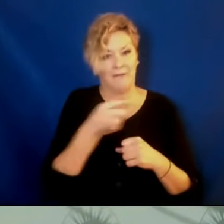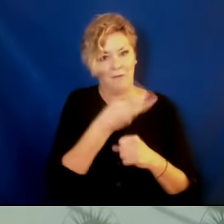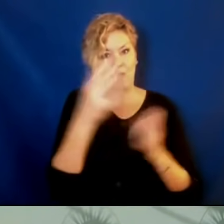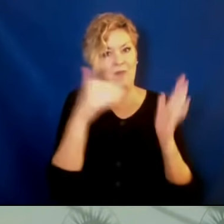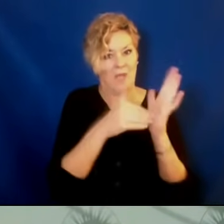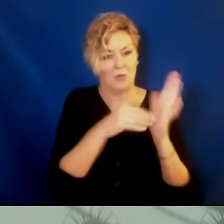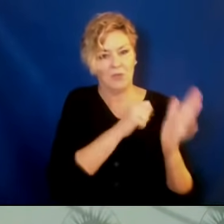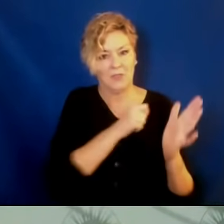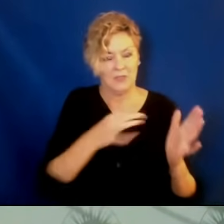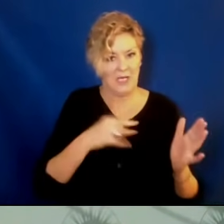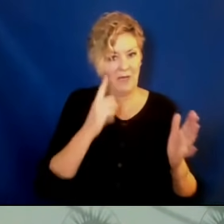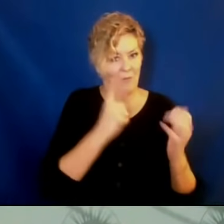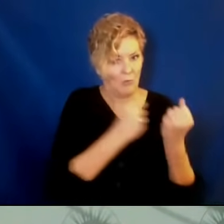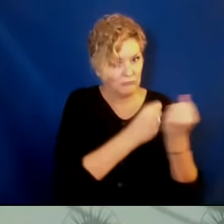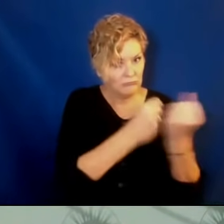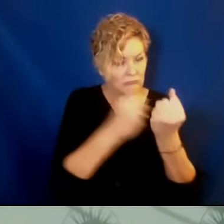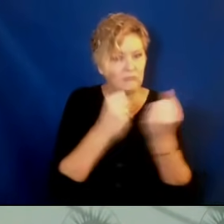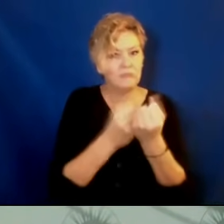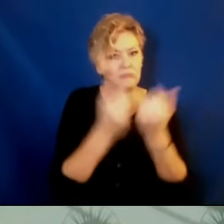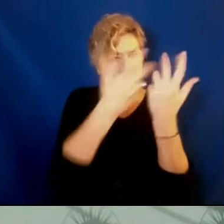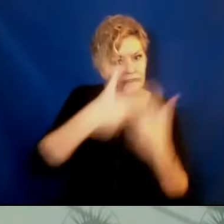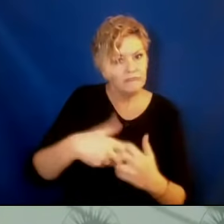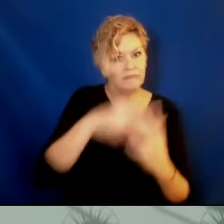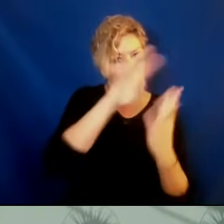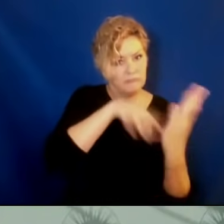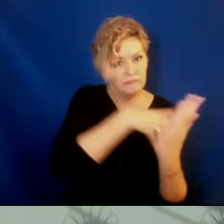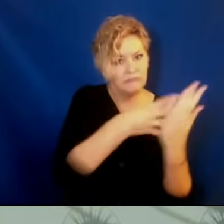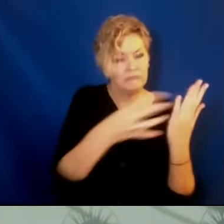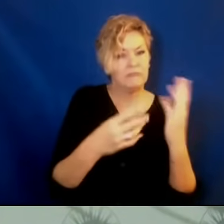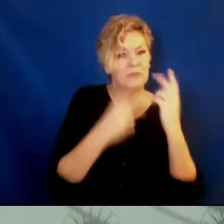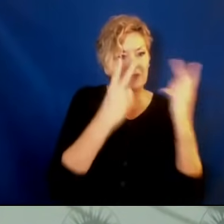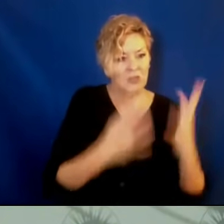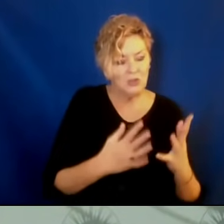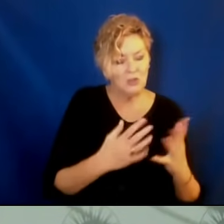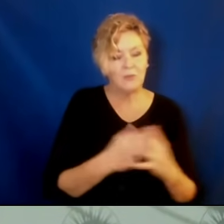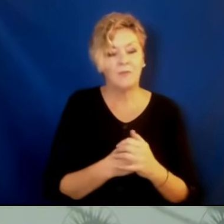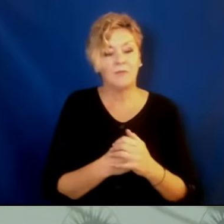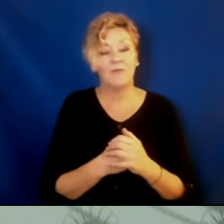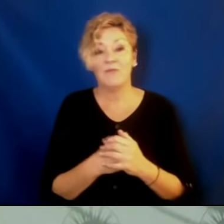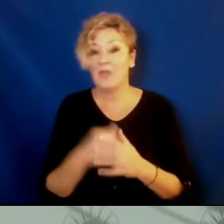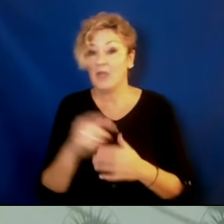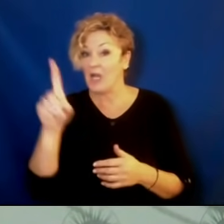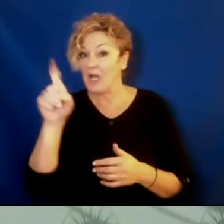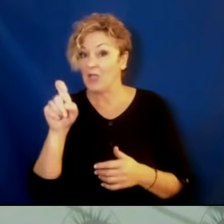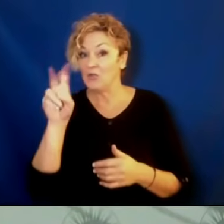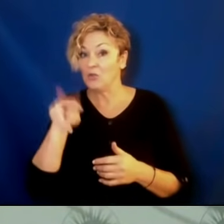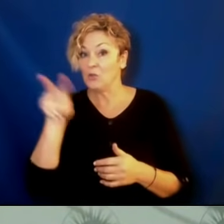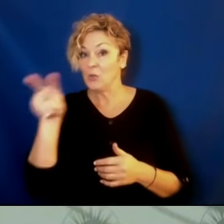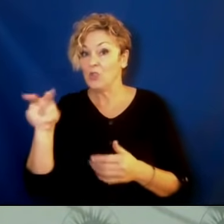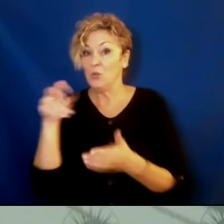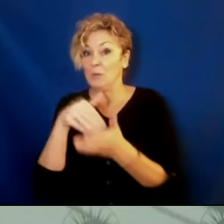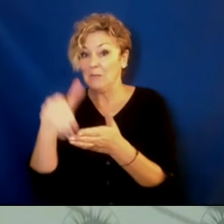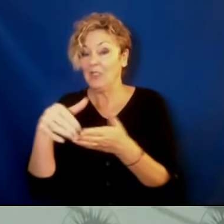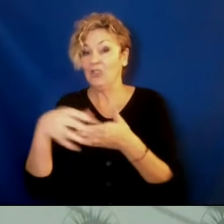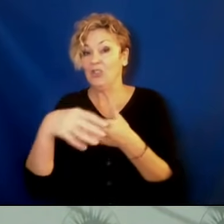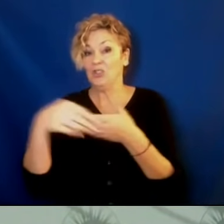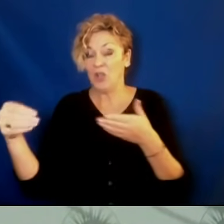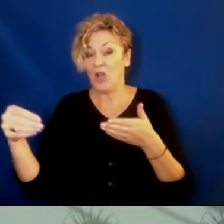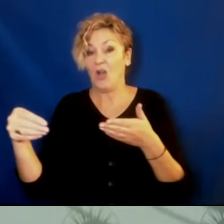I want to note the following. On the first part of that initiative because this is been directed earlier on June 30